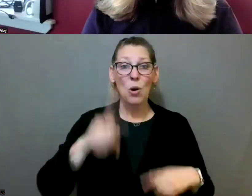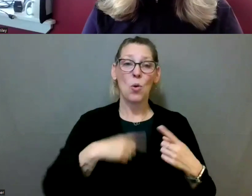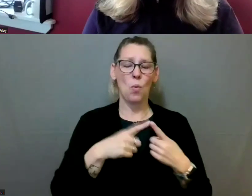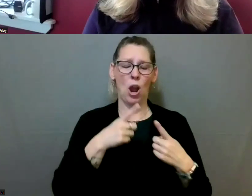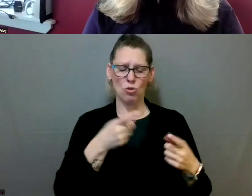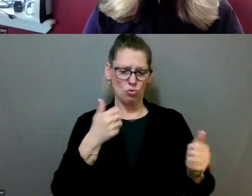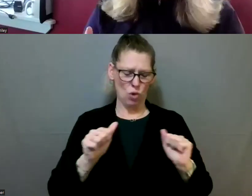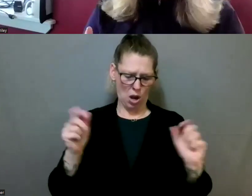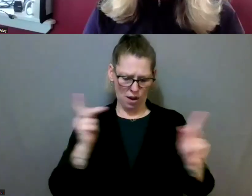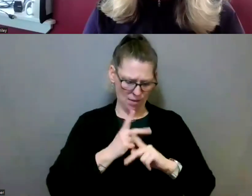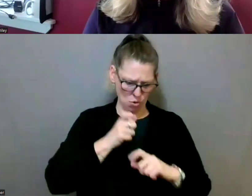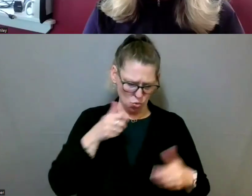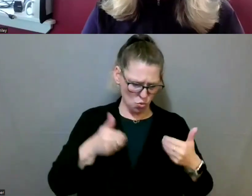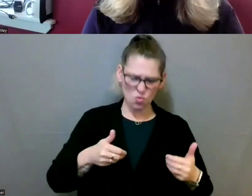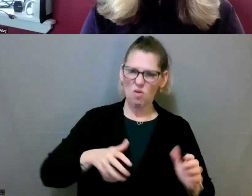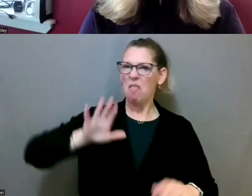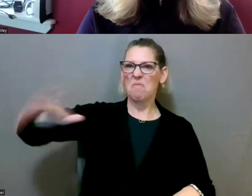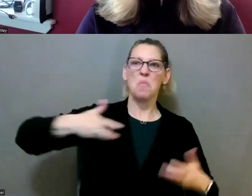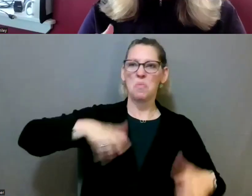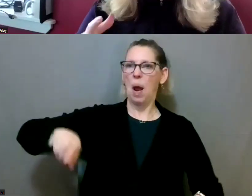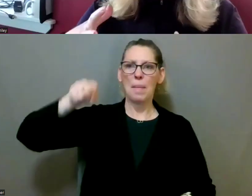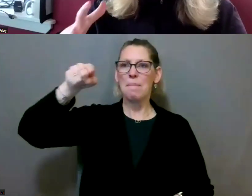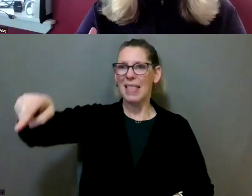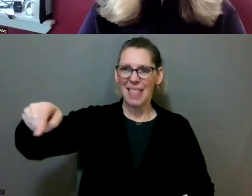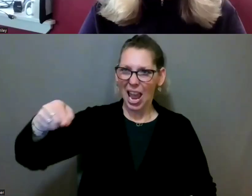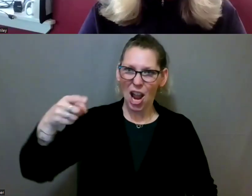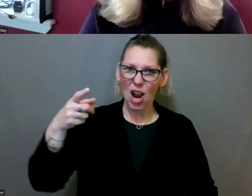you would rather just not be there than be there and be thought of as less than